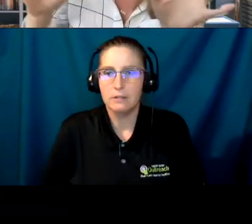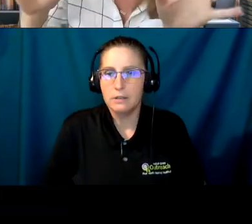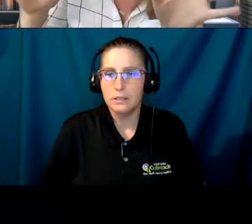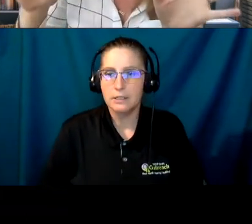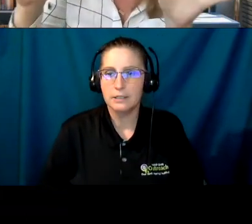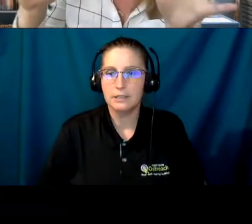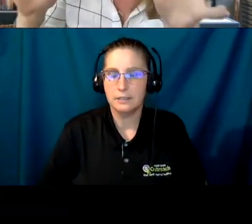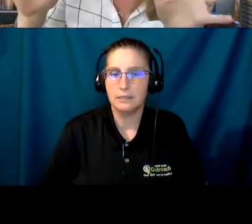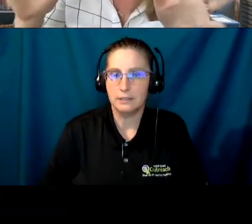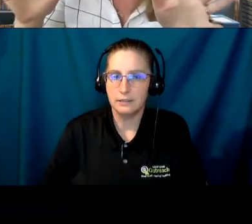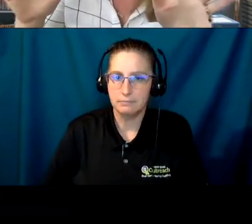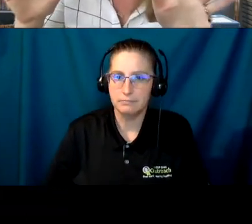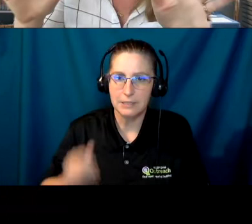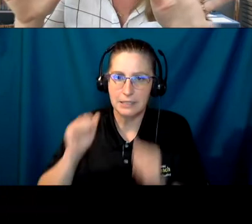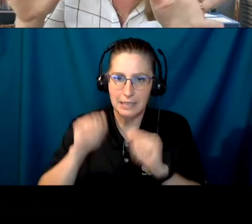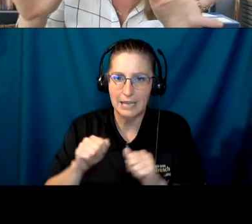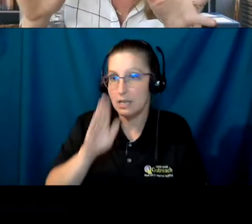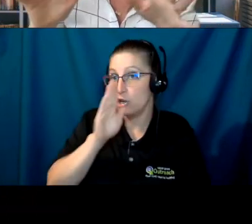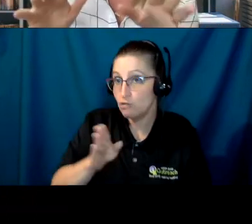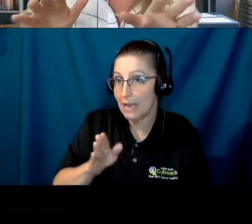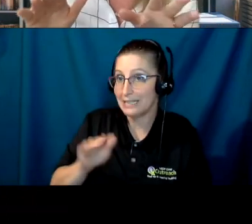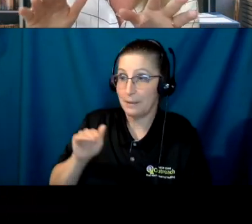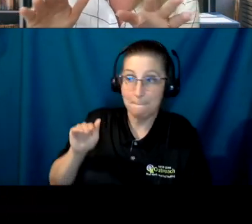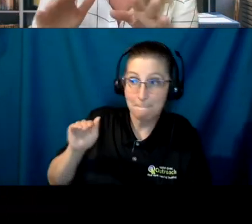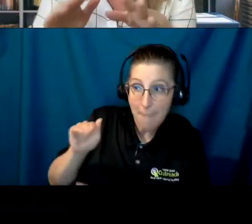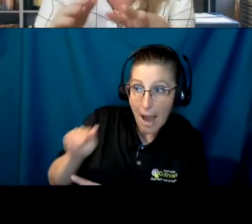of does, you do do like a direct prompting, but then you want to do indirect and just